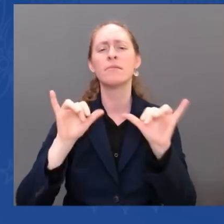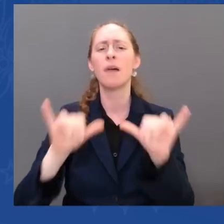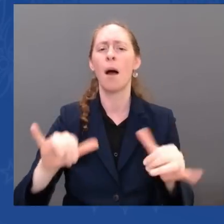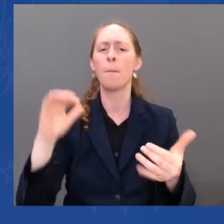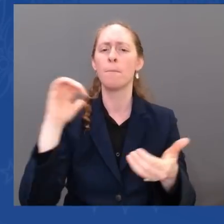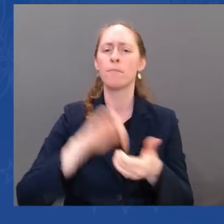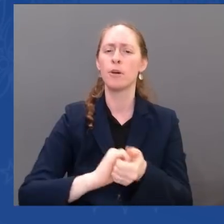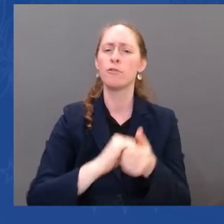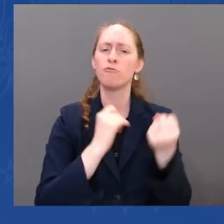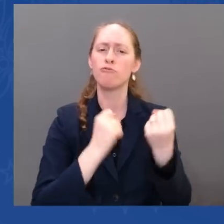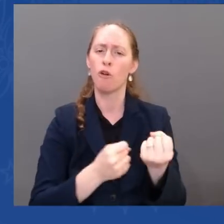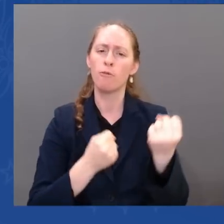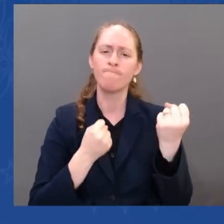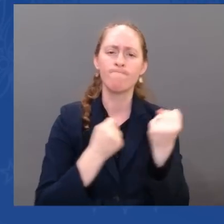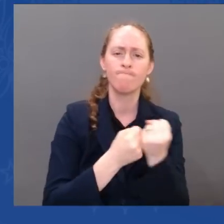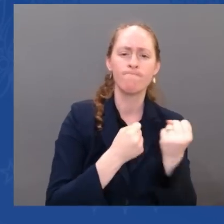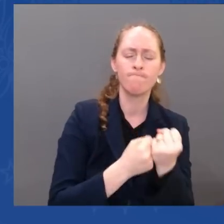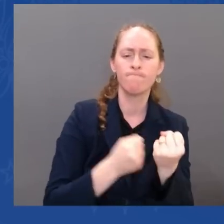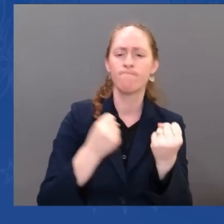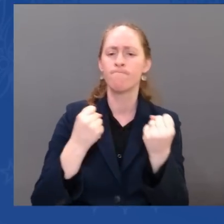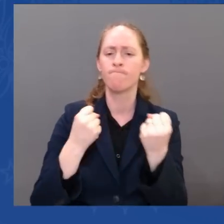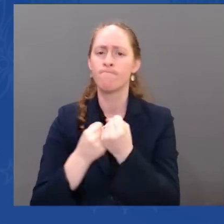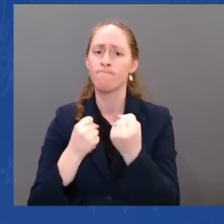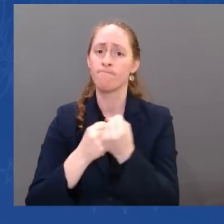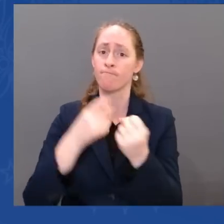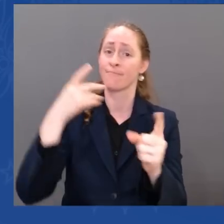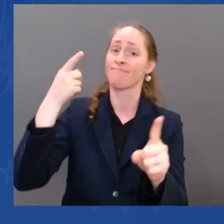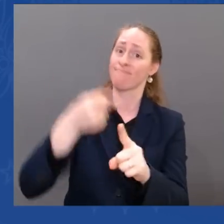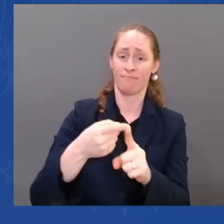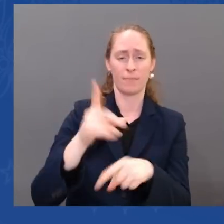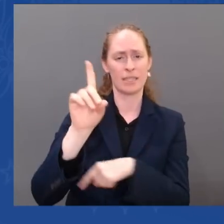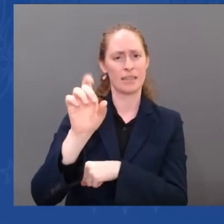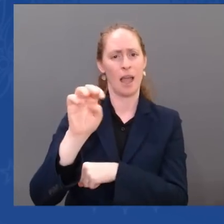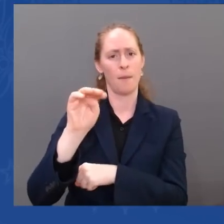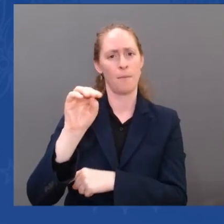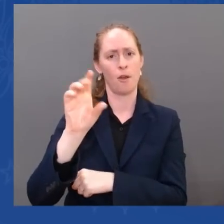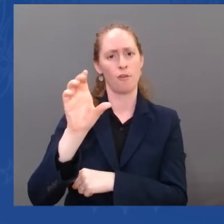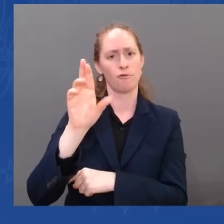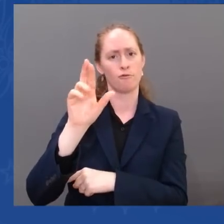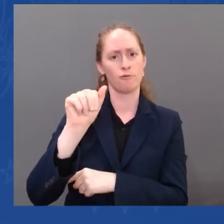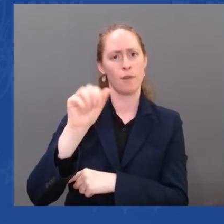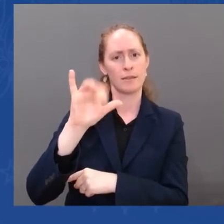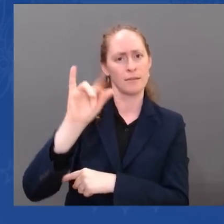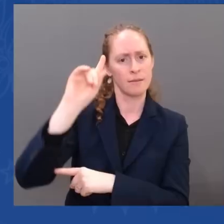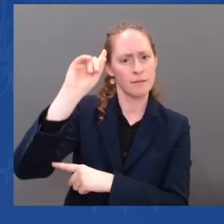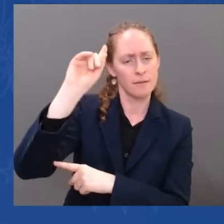The United States and the world owe a debt to the ancient Greek ideas that first taught us